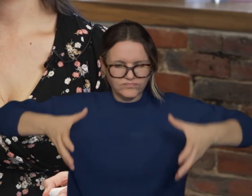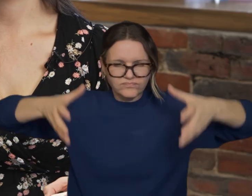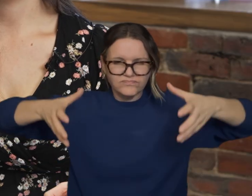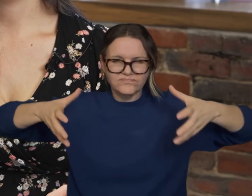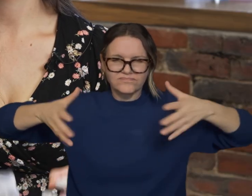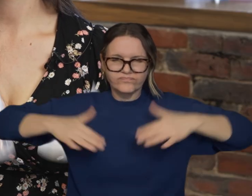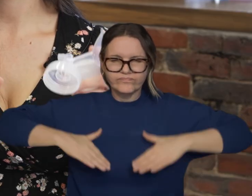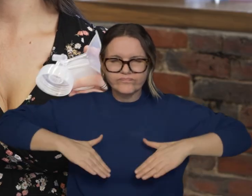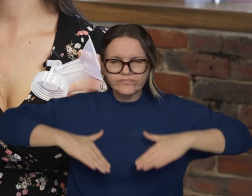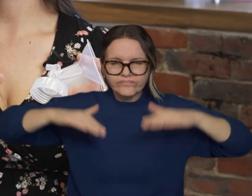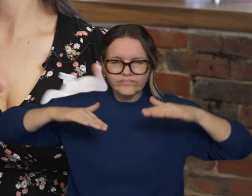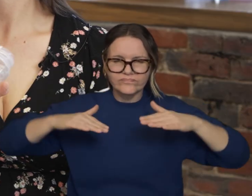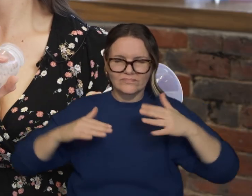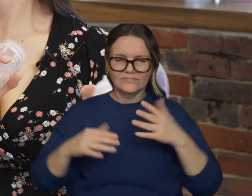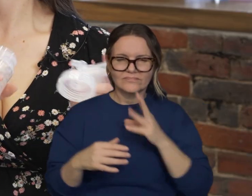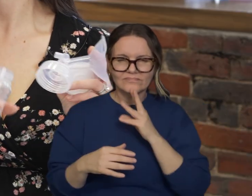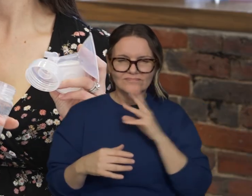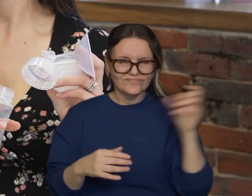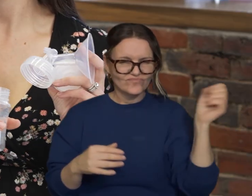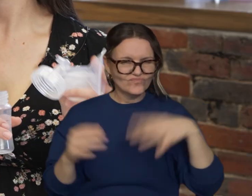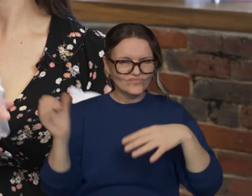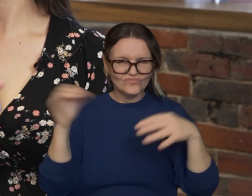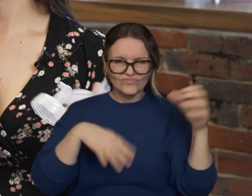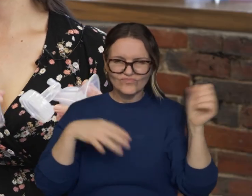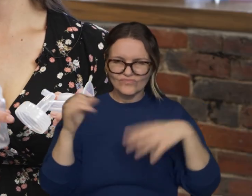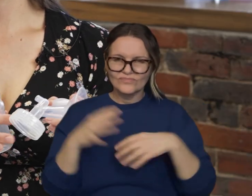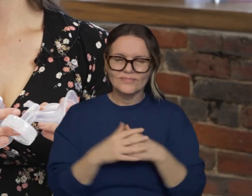to take all your separated Parts which you're already clean cuz you would have washed them